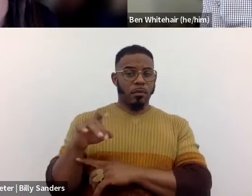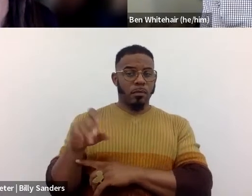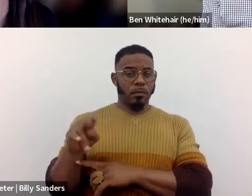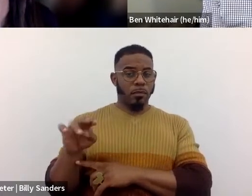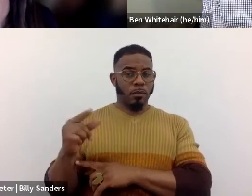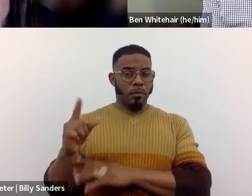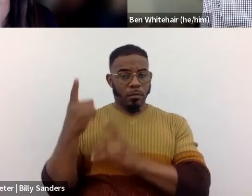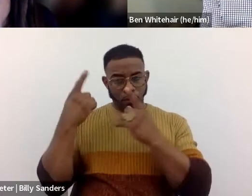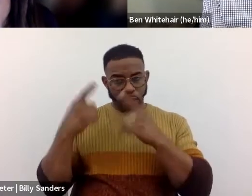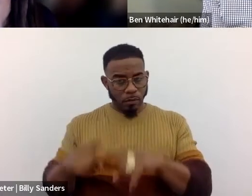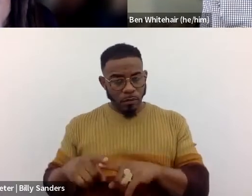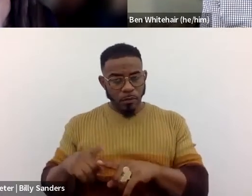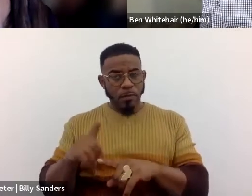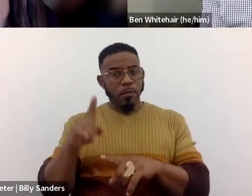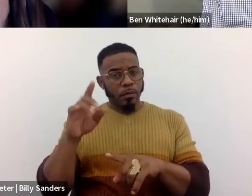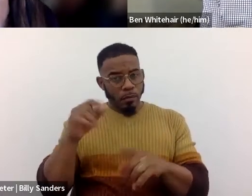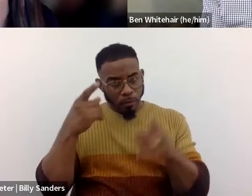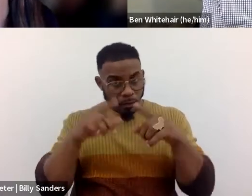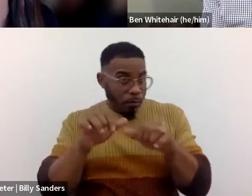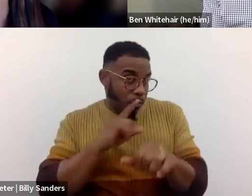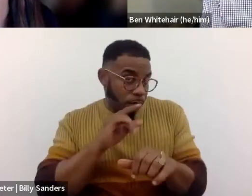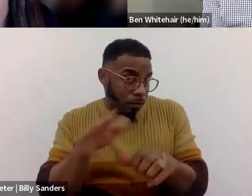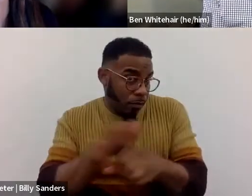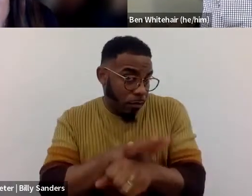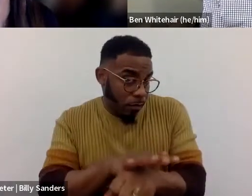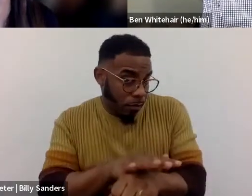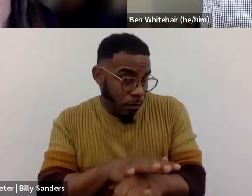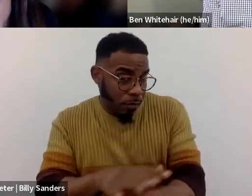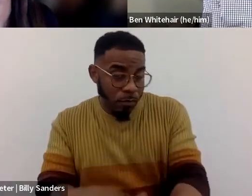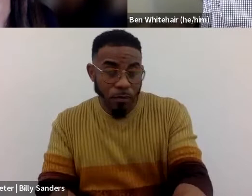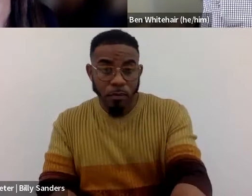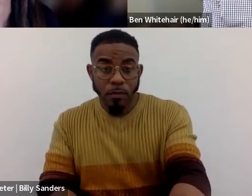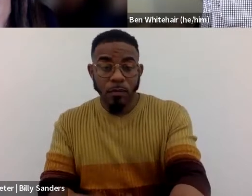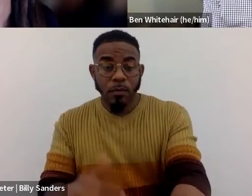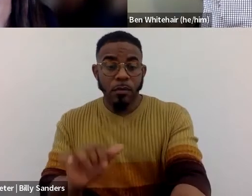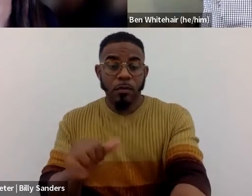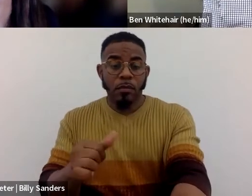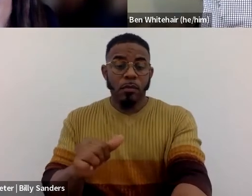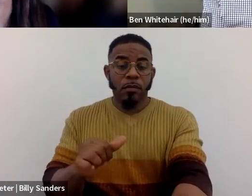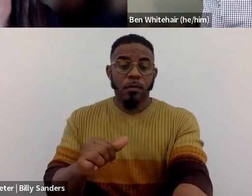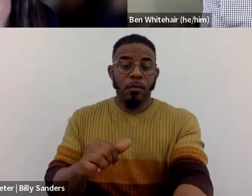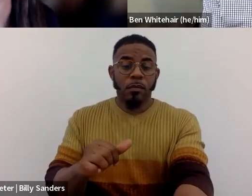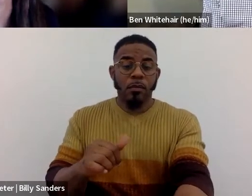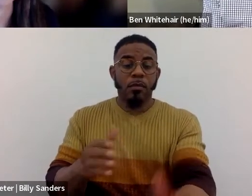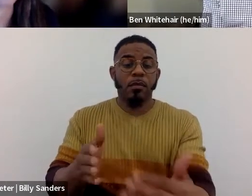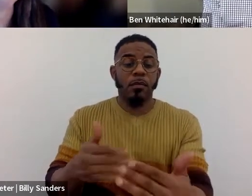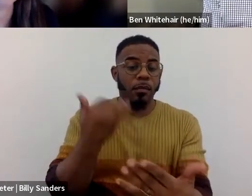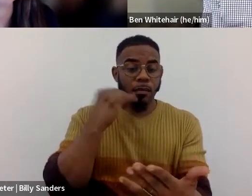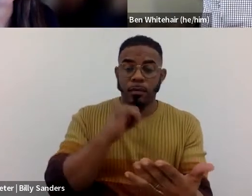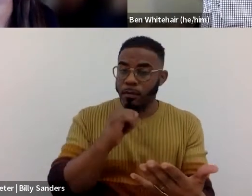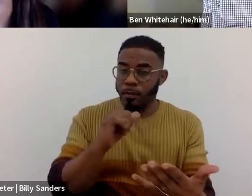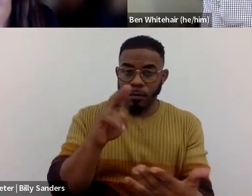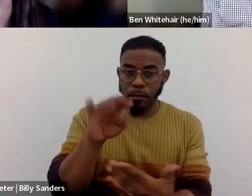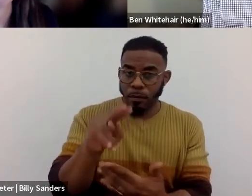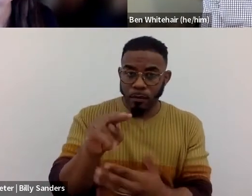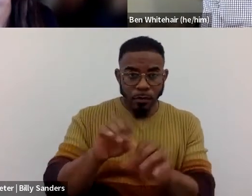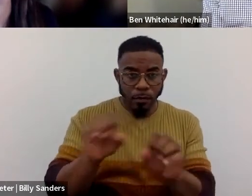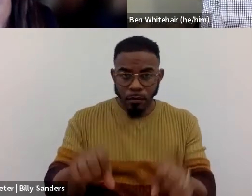and so that agreement could be covered. And so I would emphasize that, you know, even if it's not a union station, you have questions